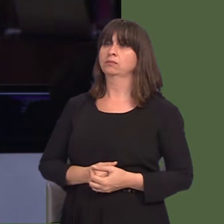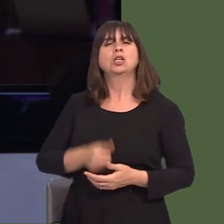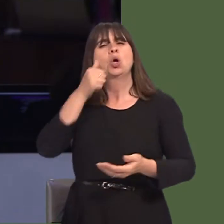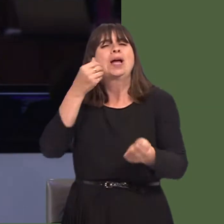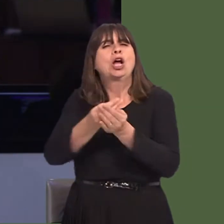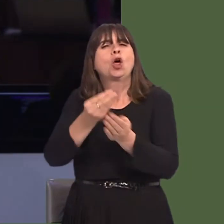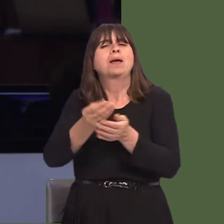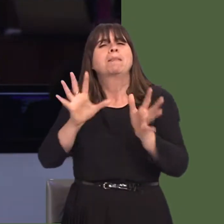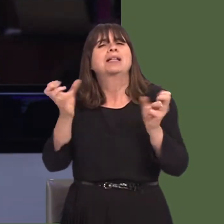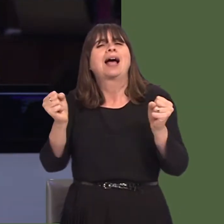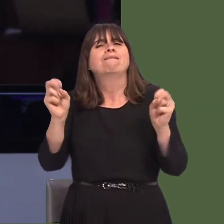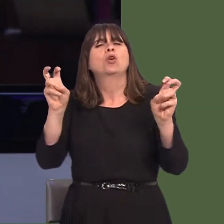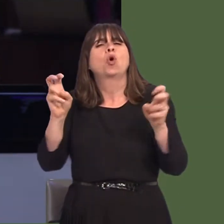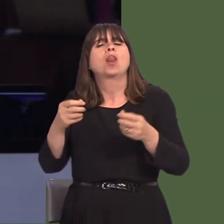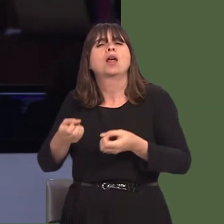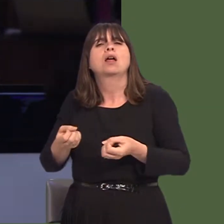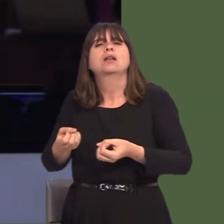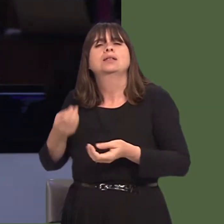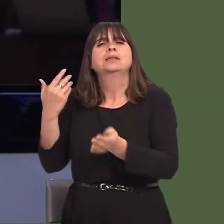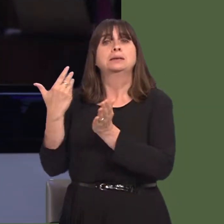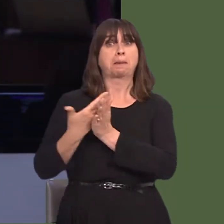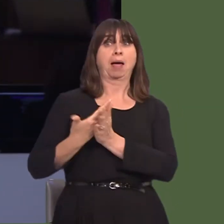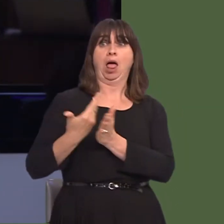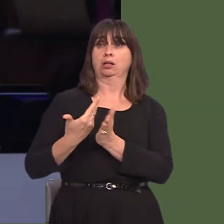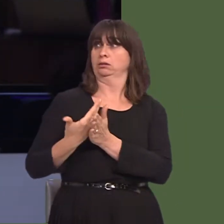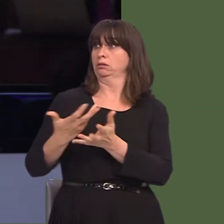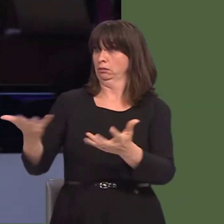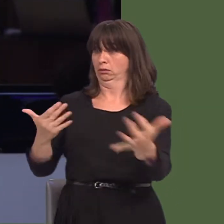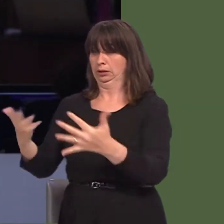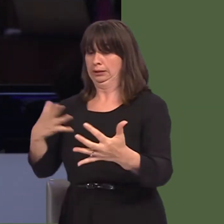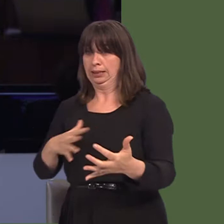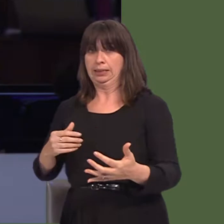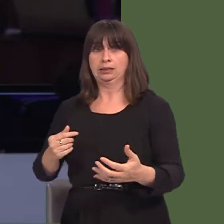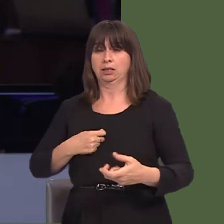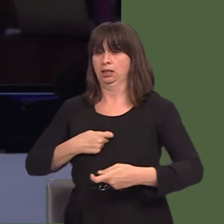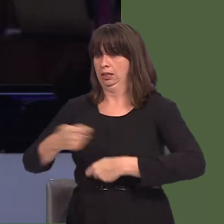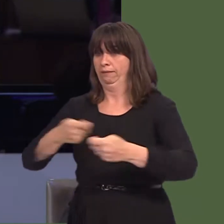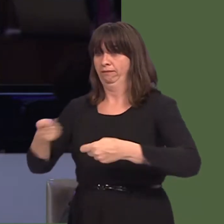supply and demand. If supply exceeds demand, the price of a commodity falls.